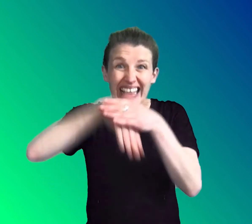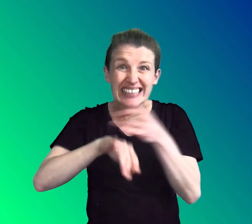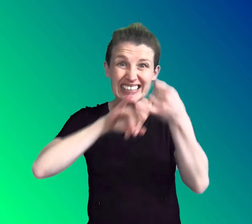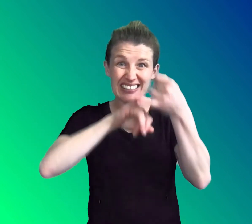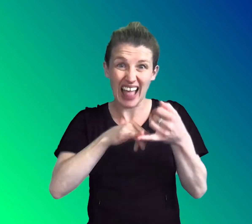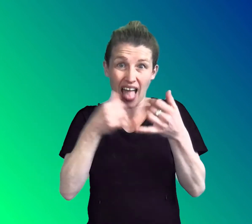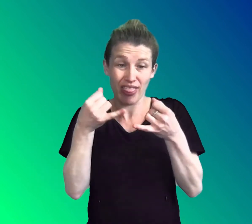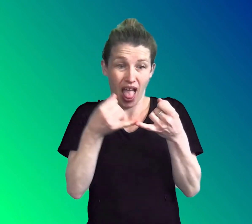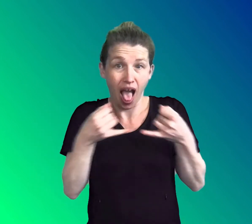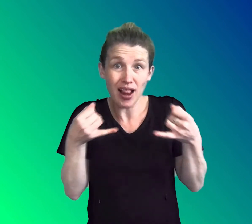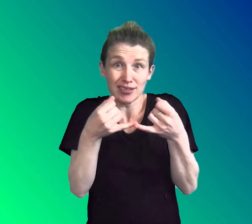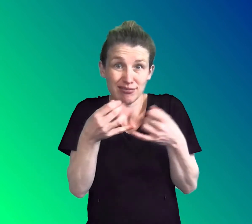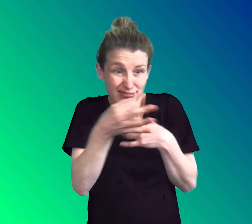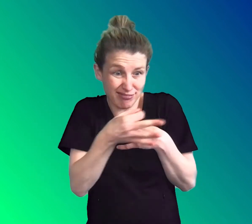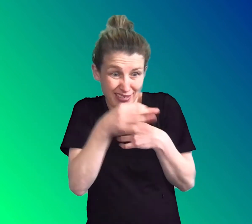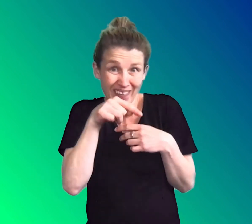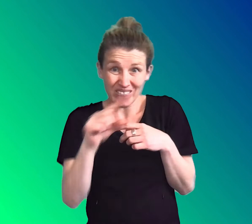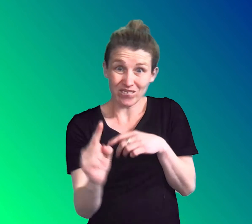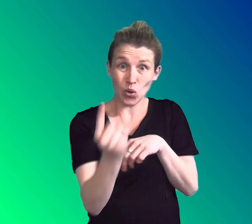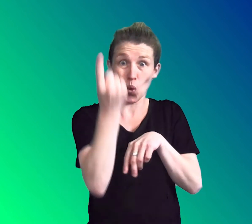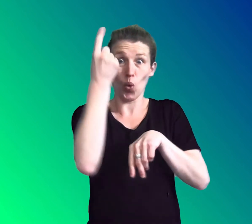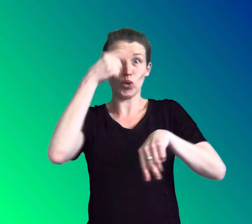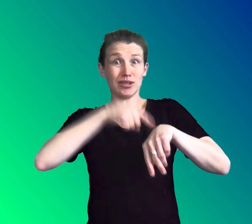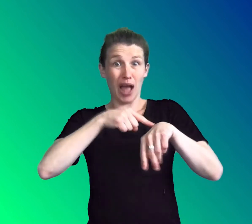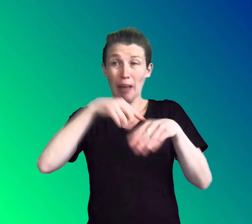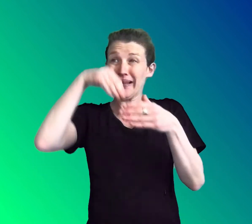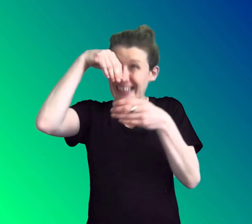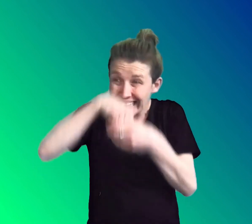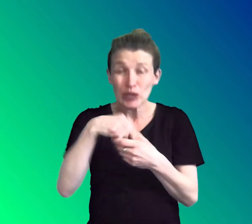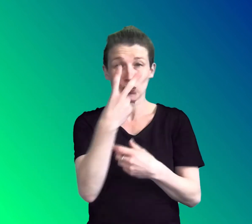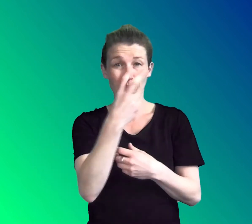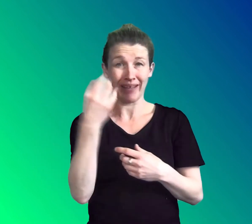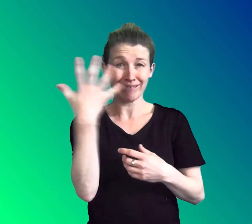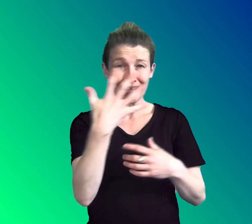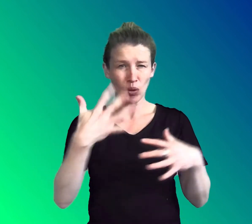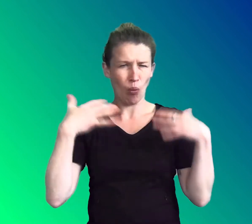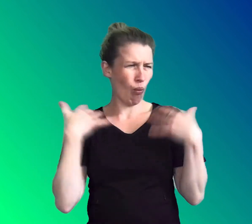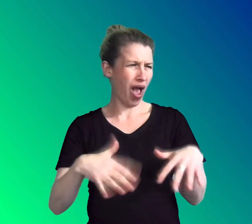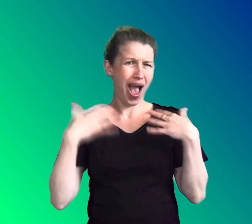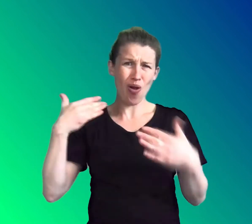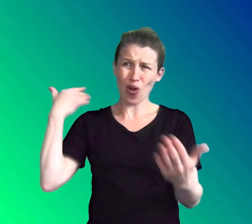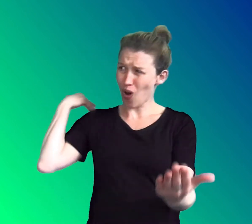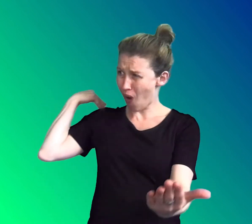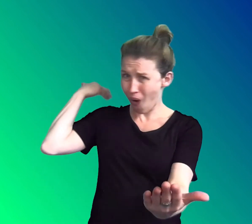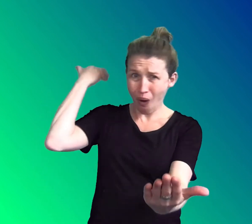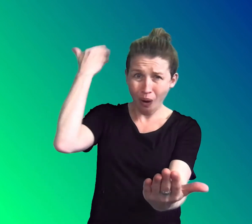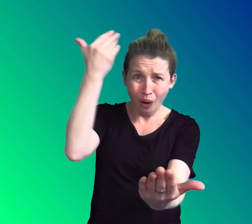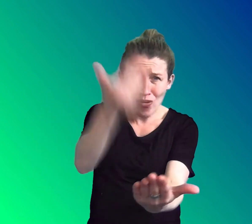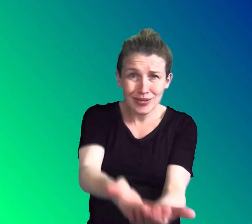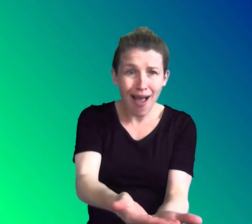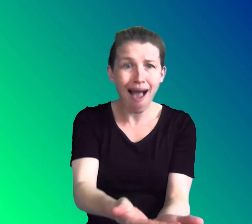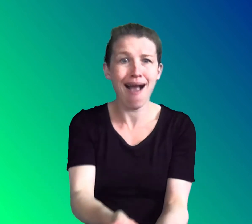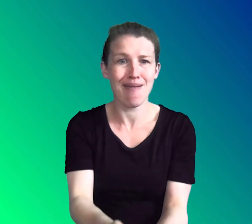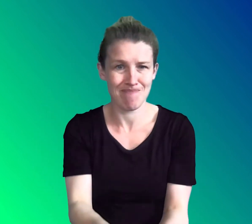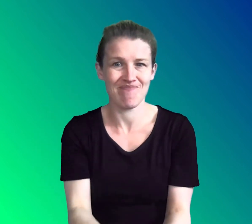This hadn't happened for 200 years.